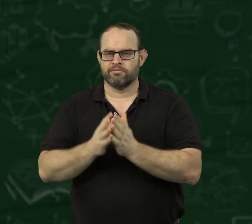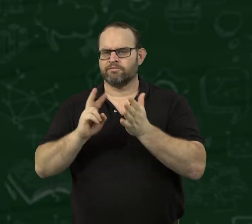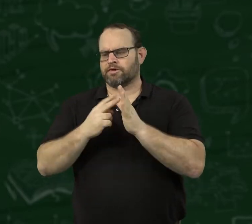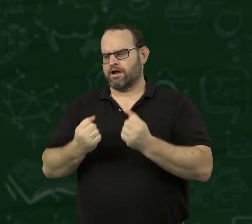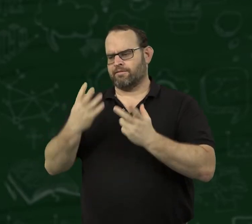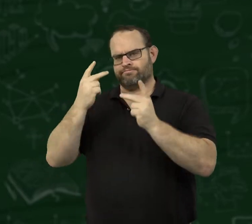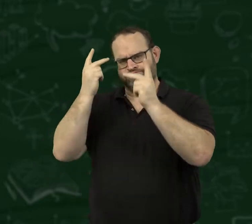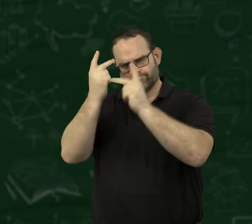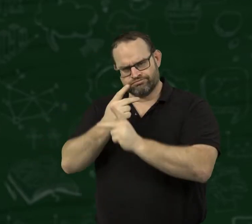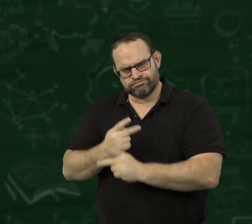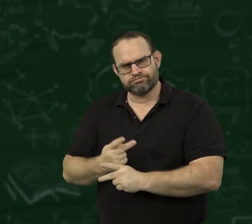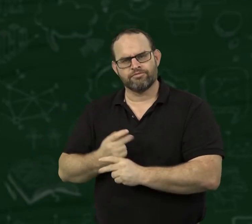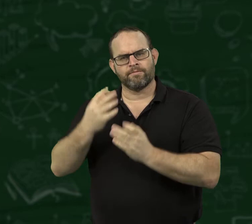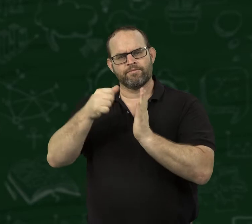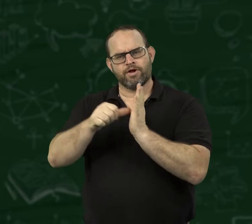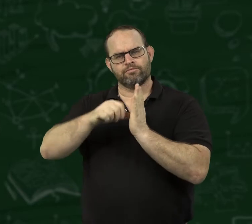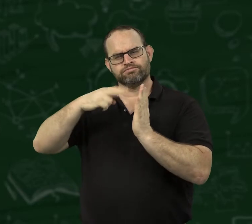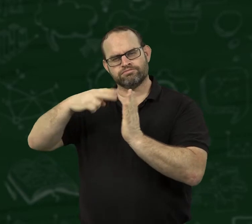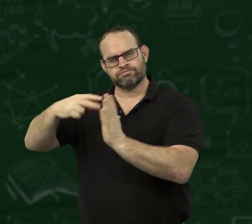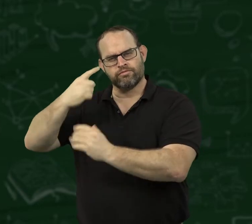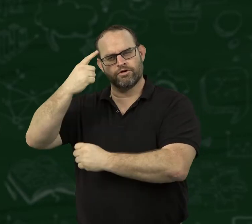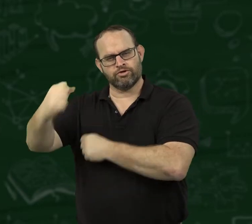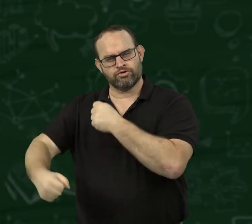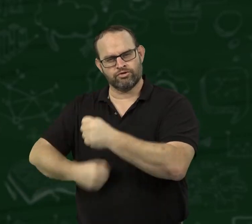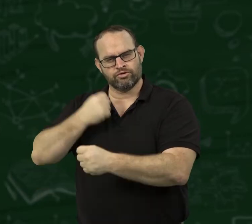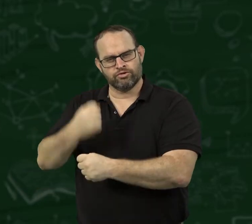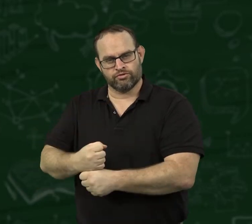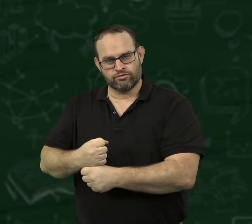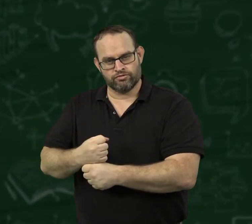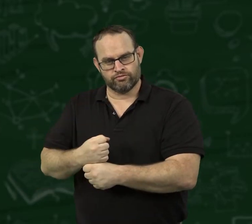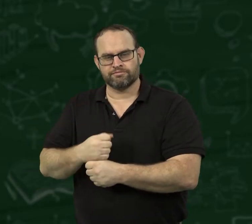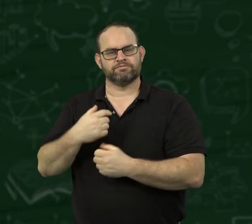You want to know how many pages that is over the course of a year.